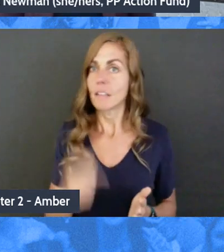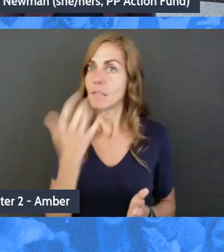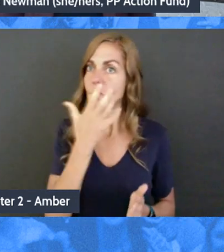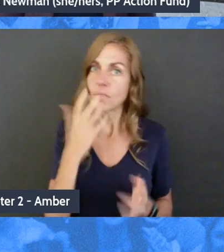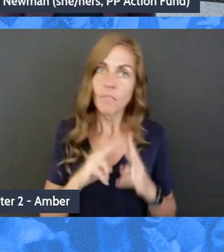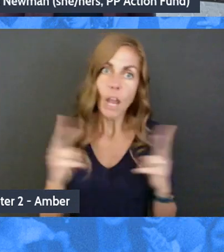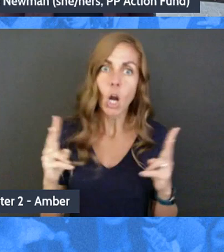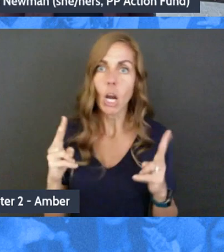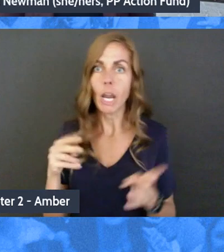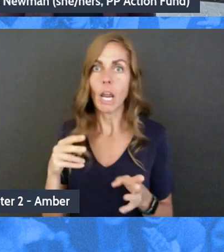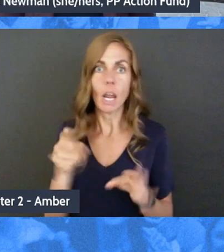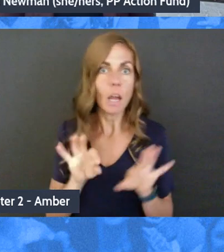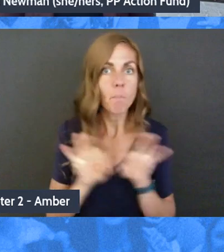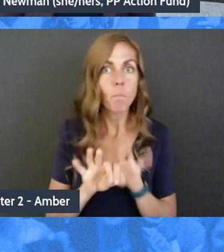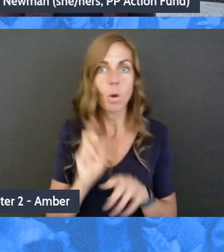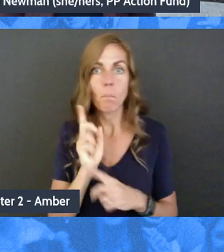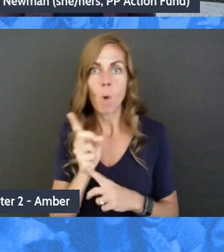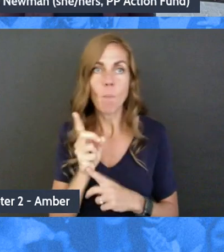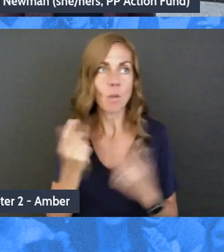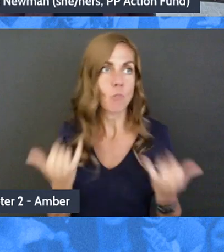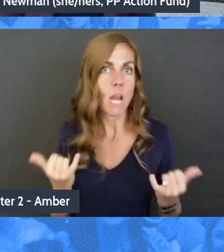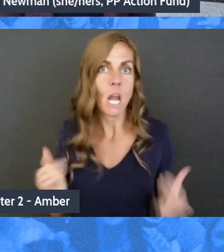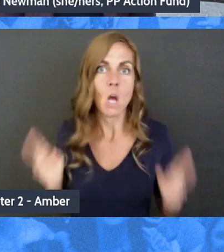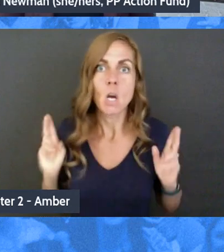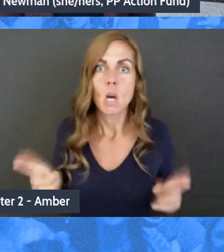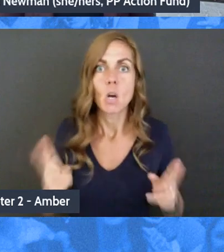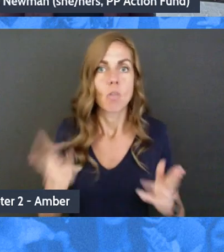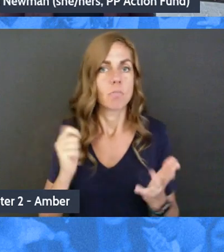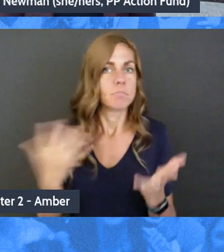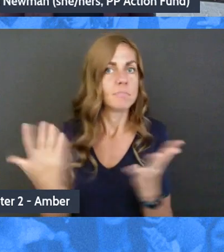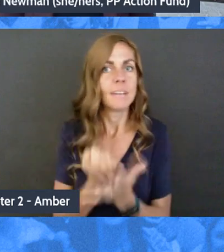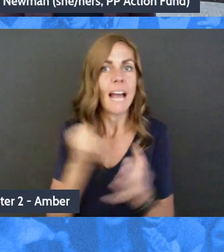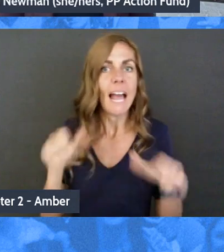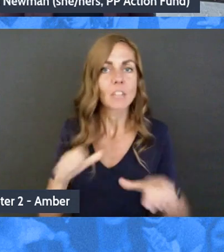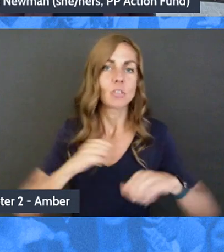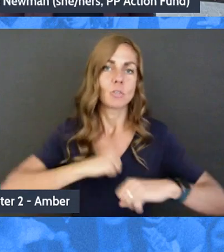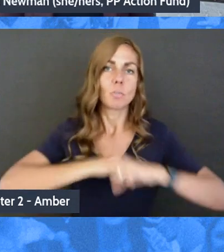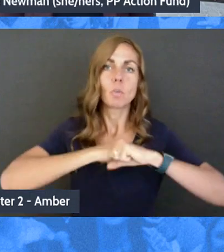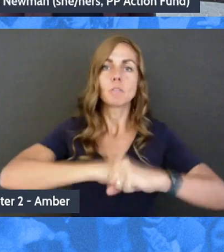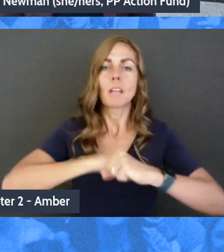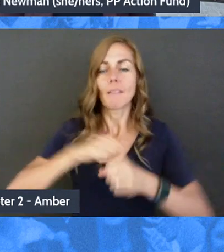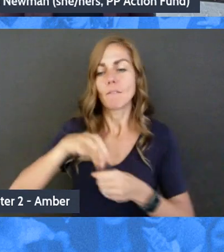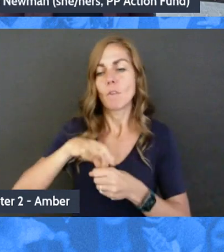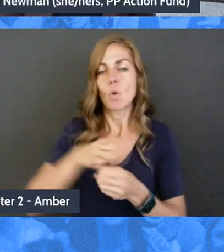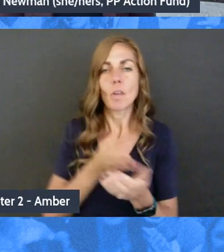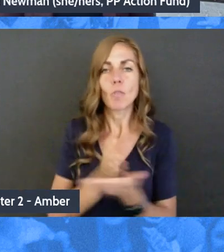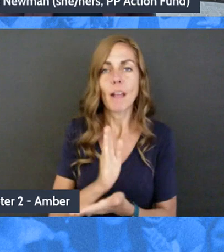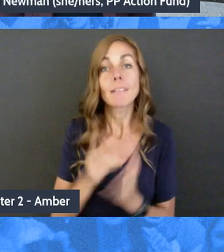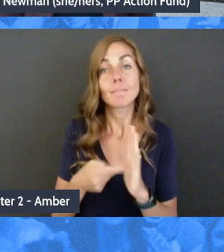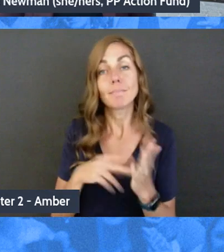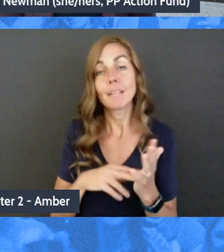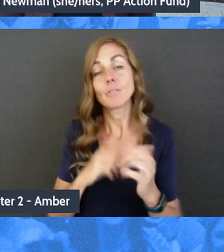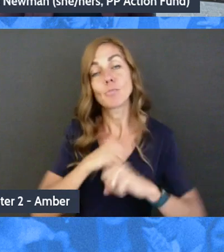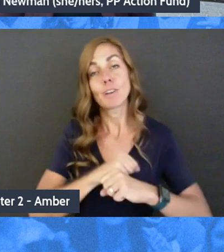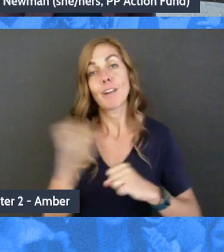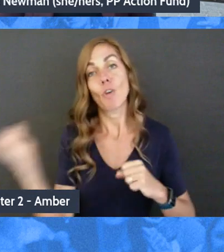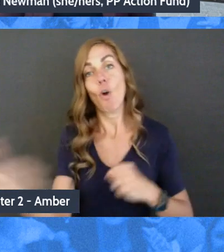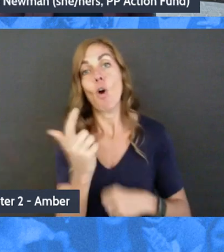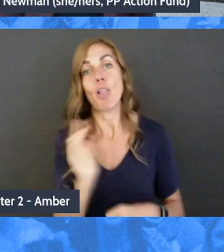and the time that's never been more urgent to take action to protect voting rights so that we can protect all of our rights. Absolutely.